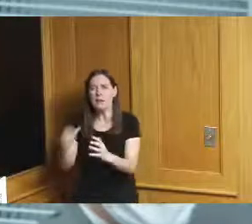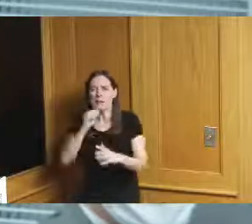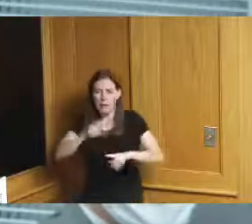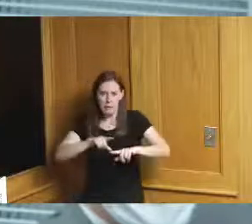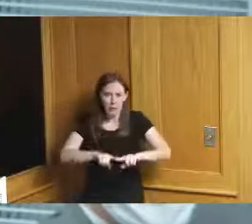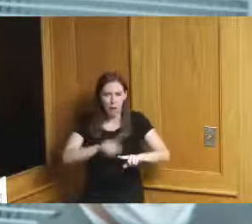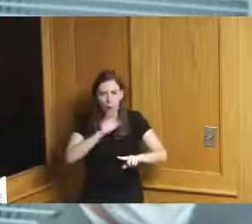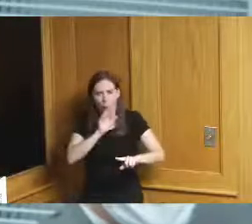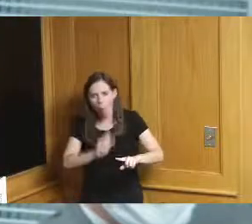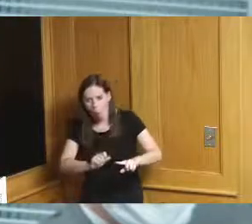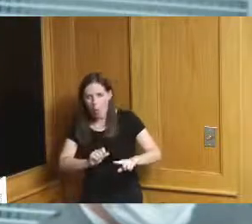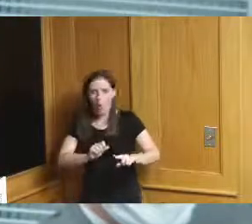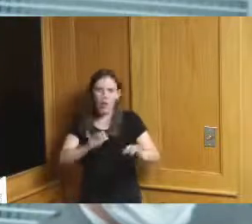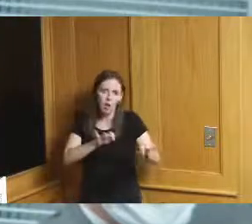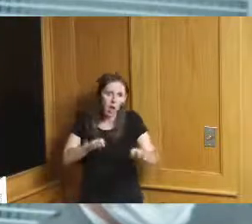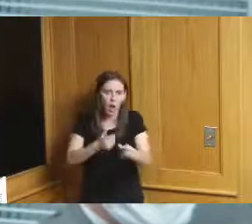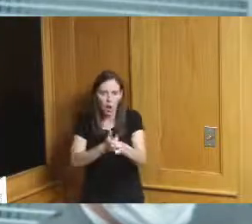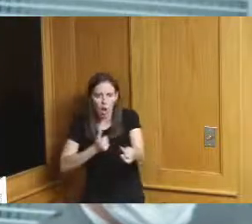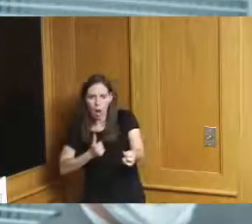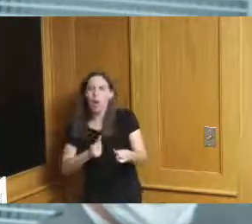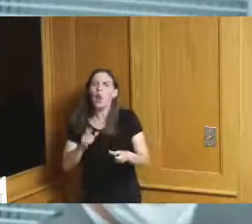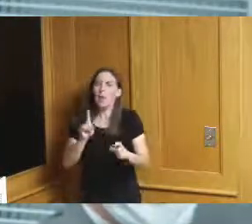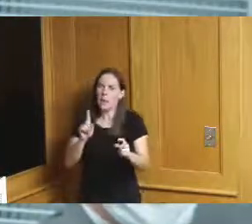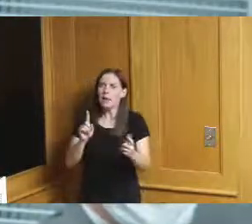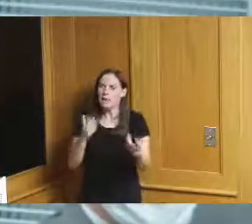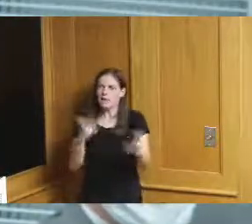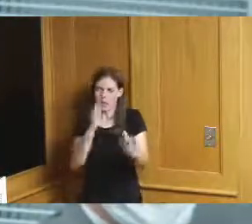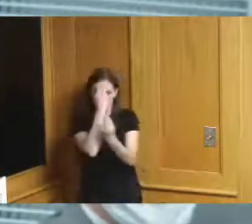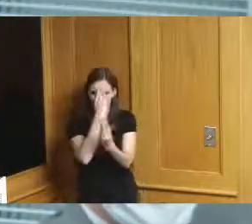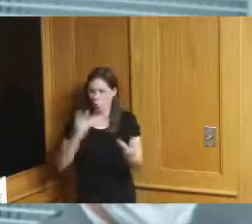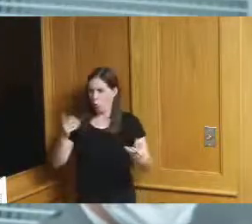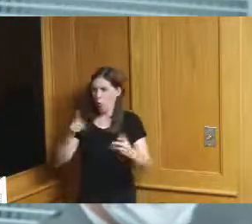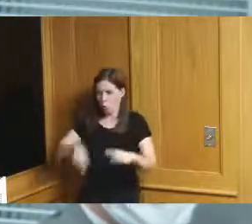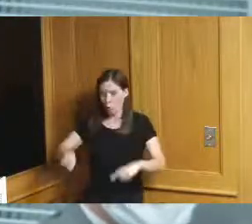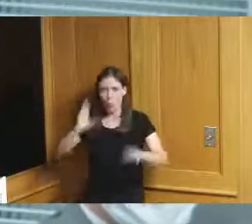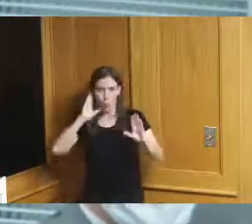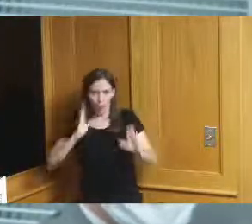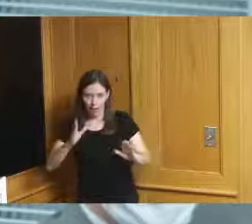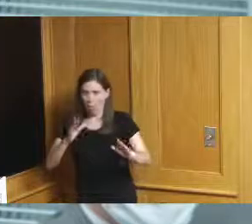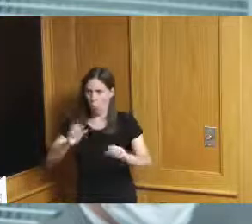platforms but we said to all these departments you will coordinate now occasionally over time